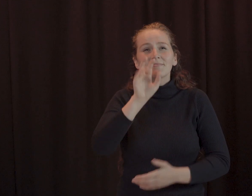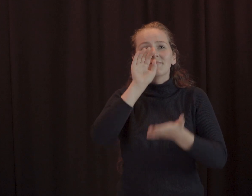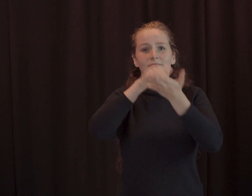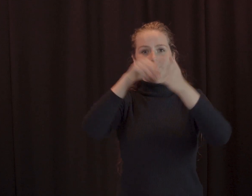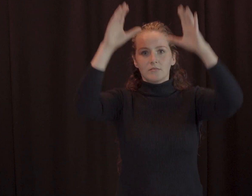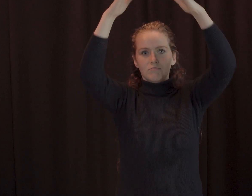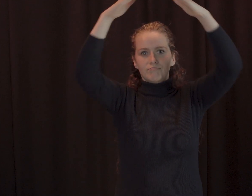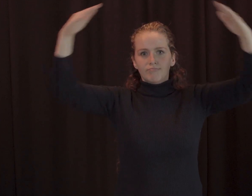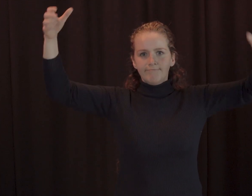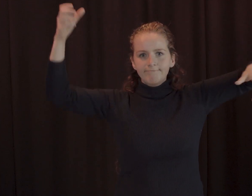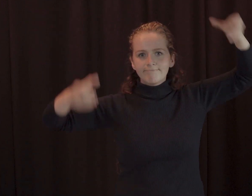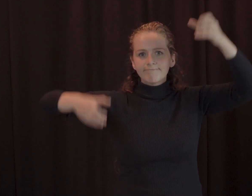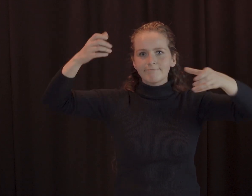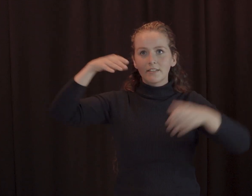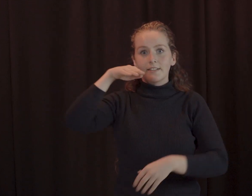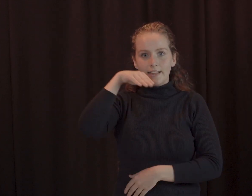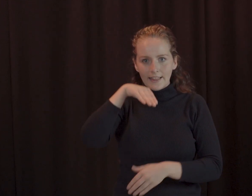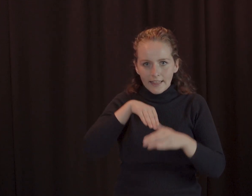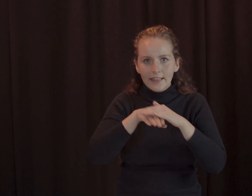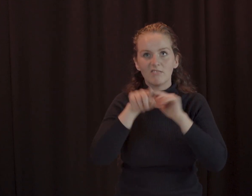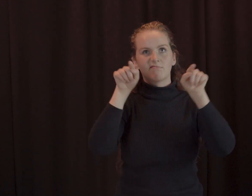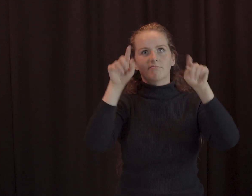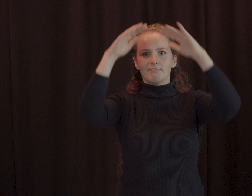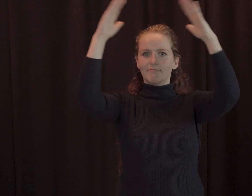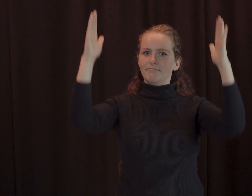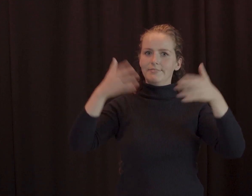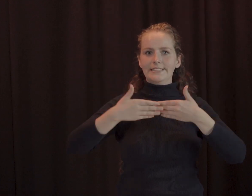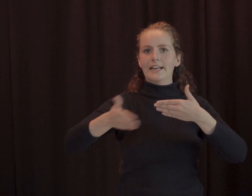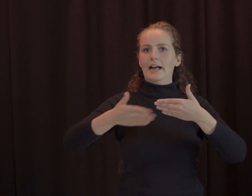When you do get to the top, you encounter a monumental columned gateway.